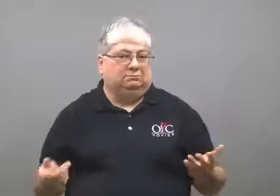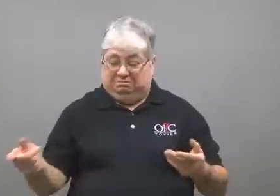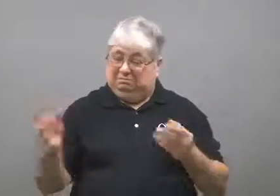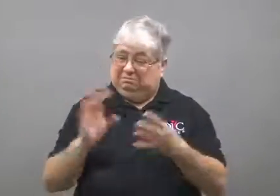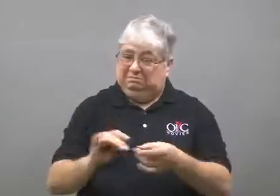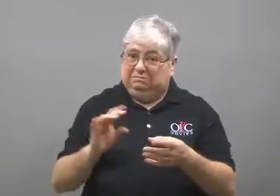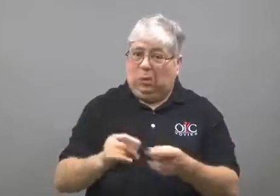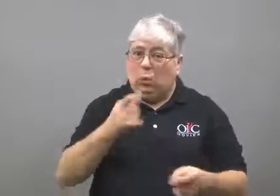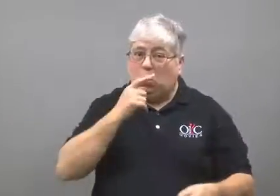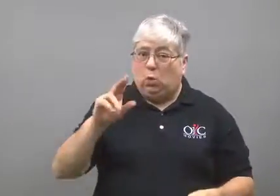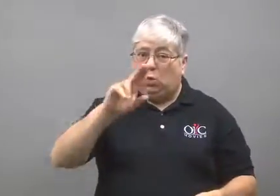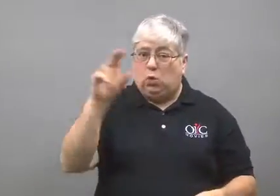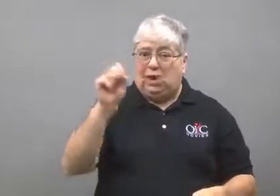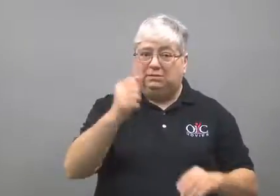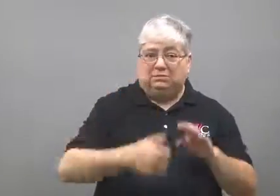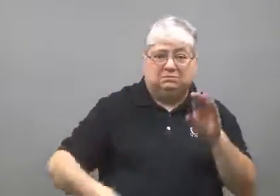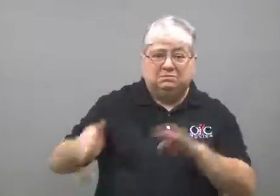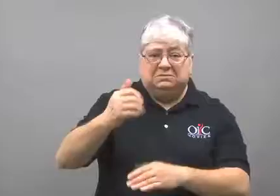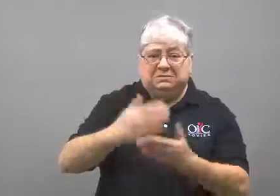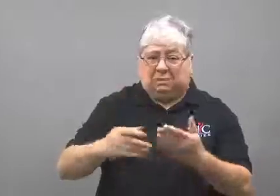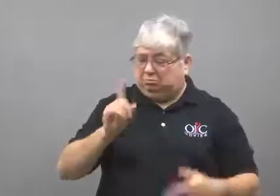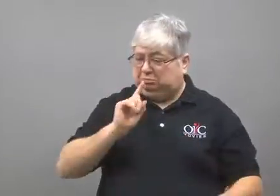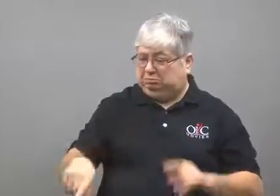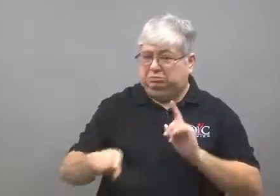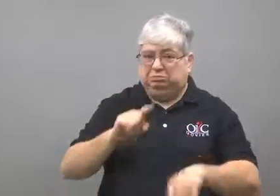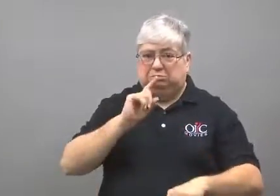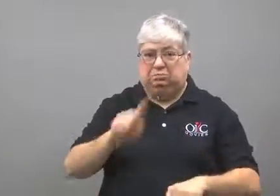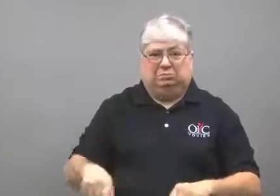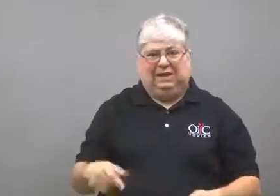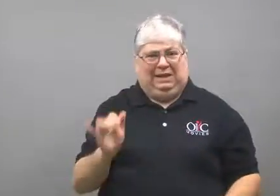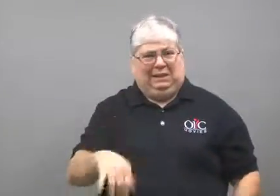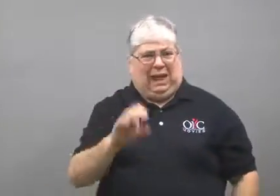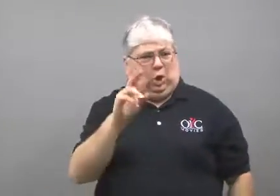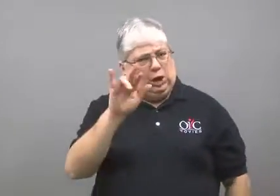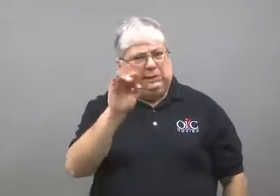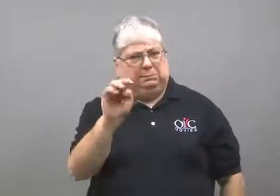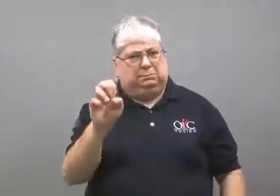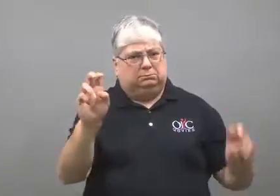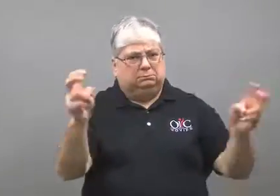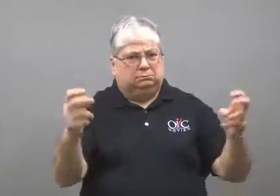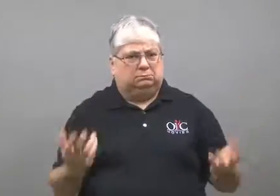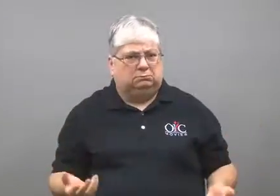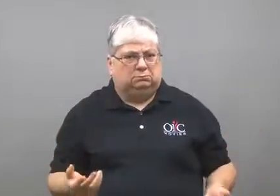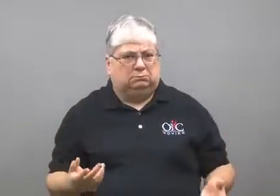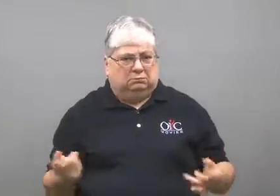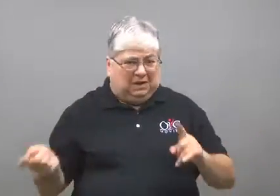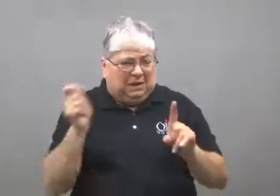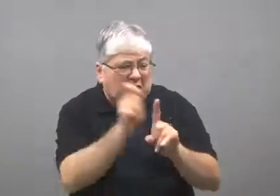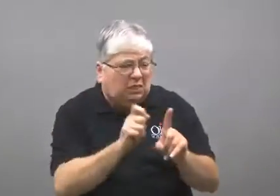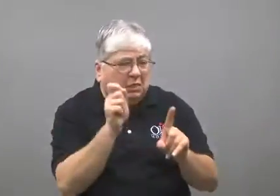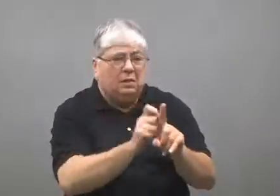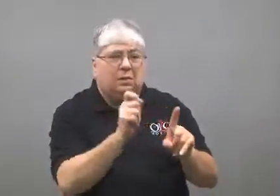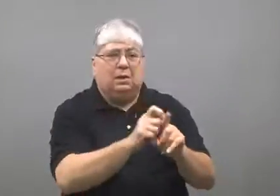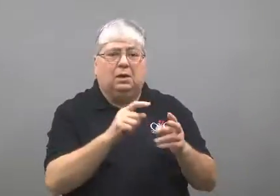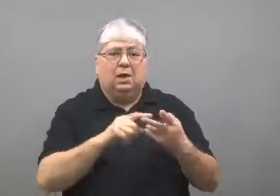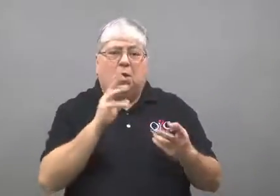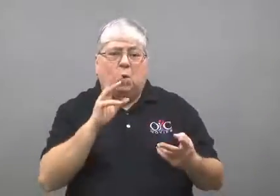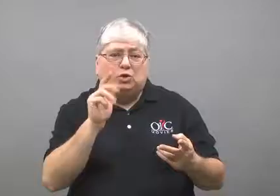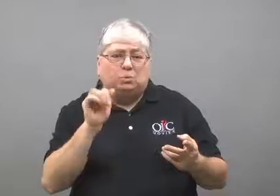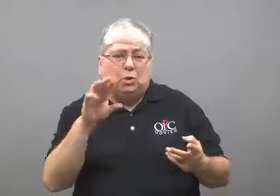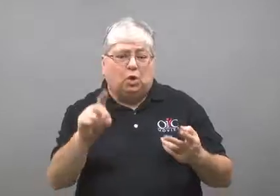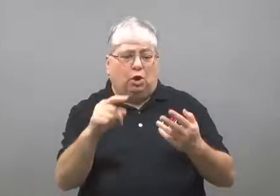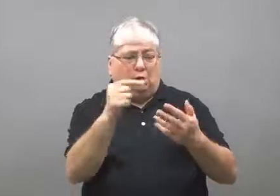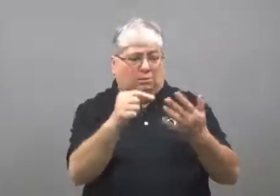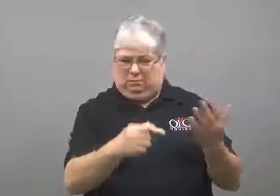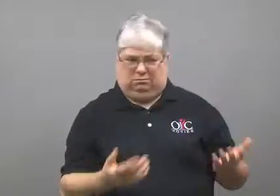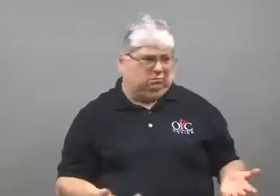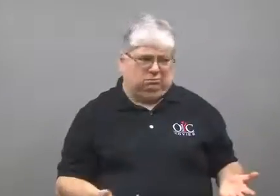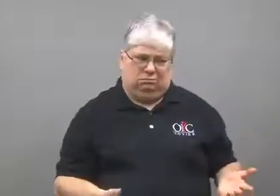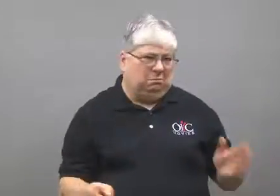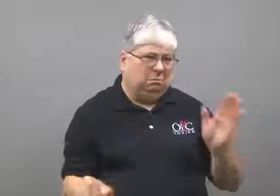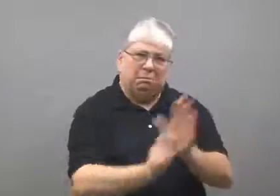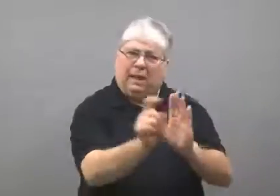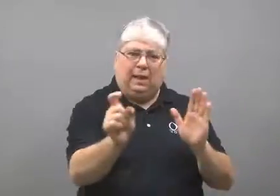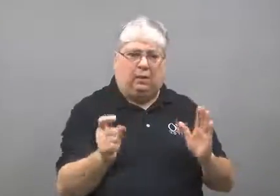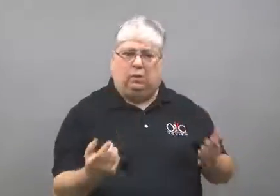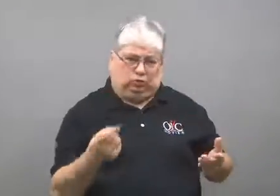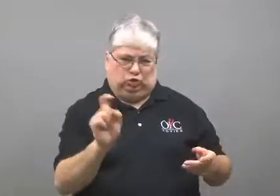He said U.S. officials who ordered the torture committed crimes.